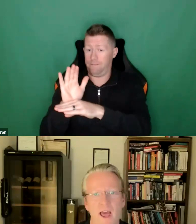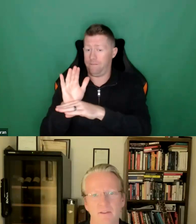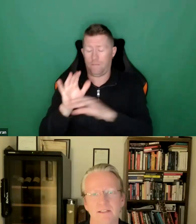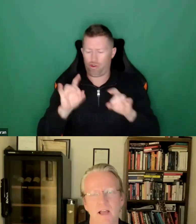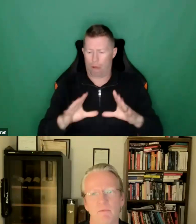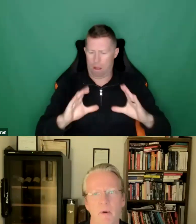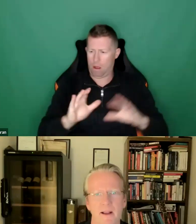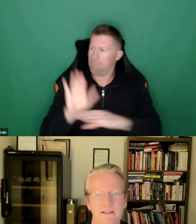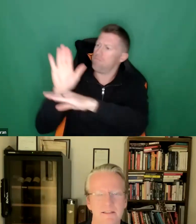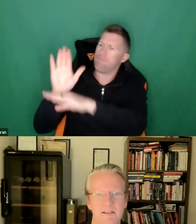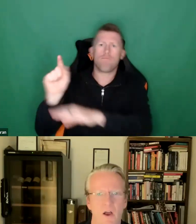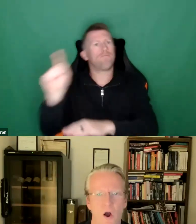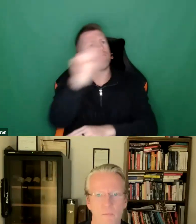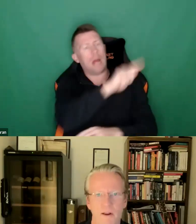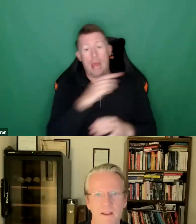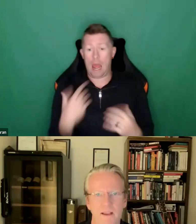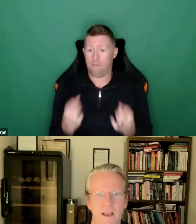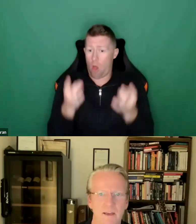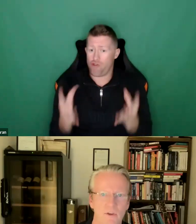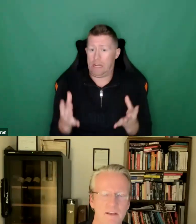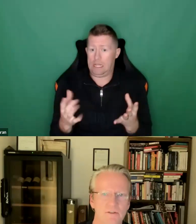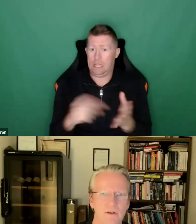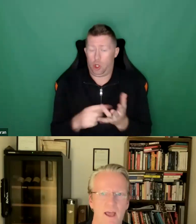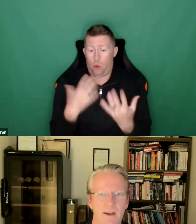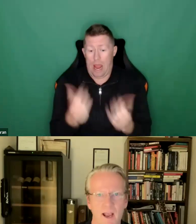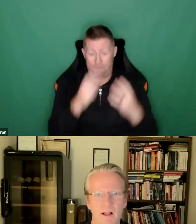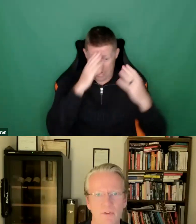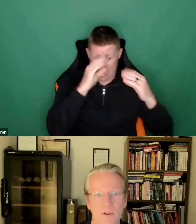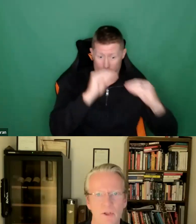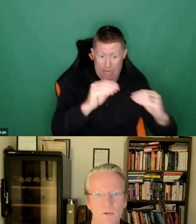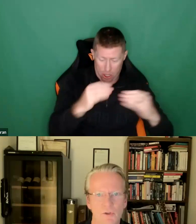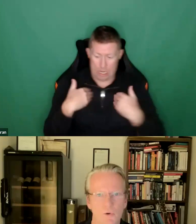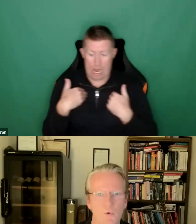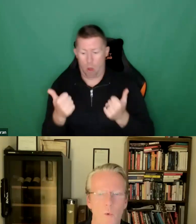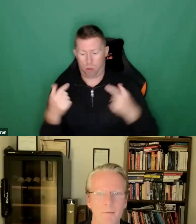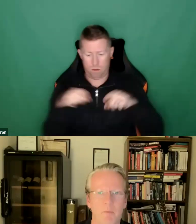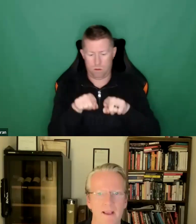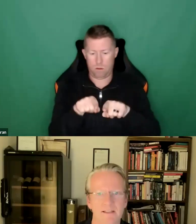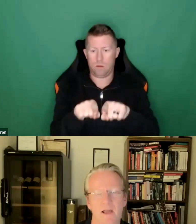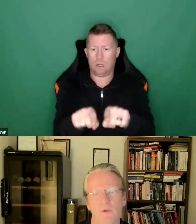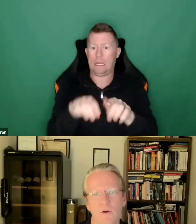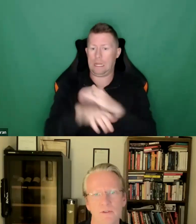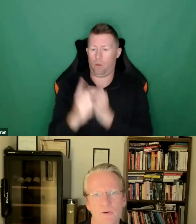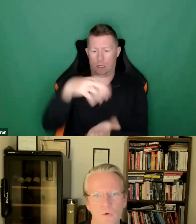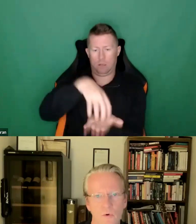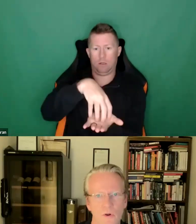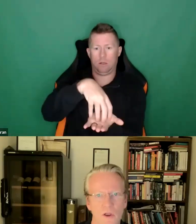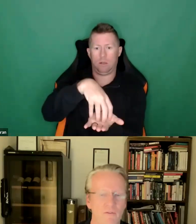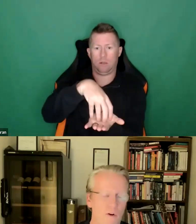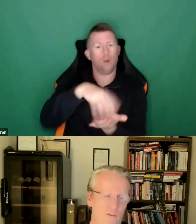health are brought into the front line of the schools are doing. But at the same time, the education systems outside of Australia